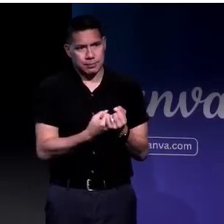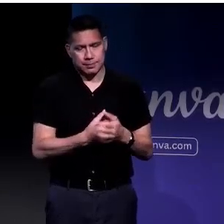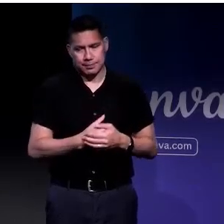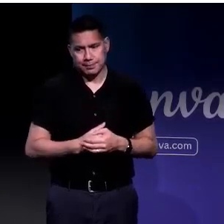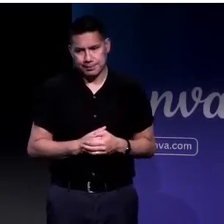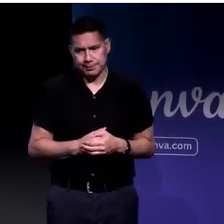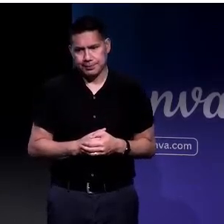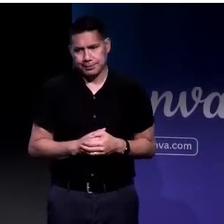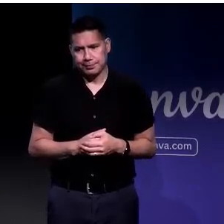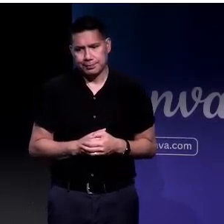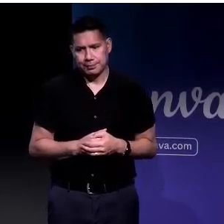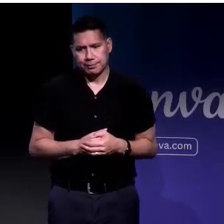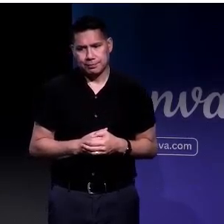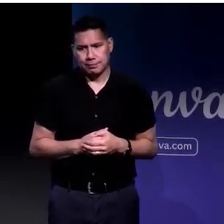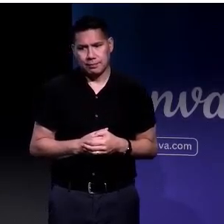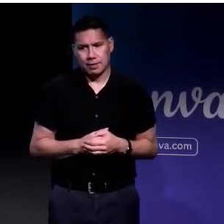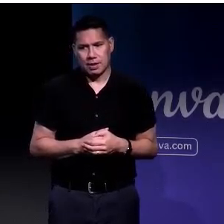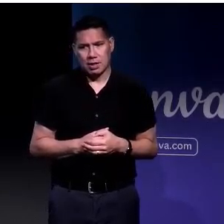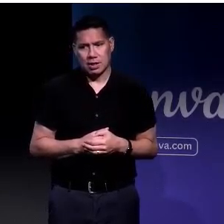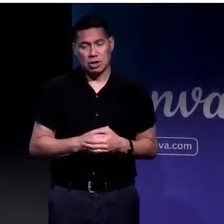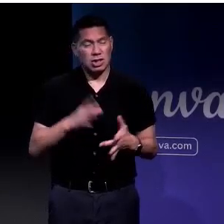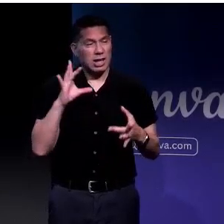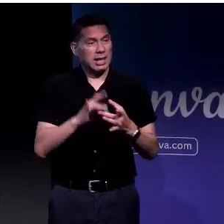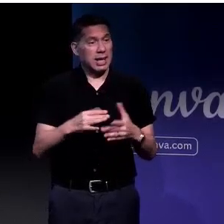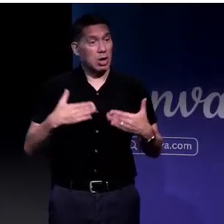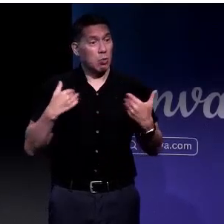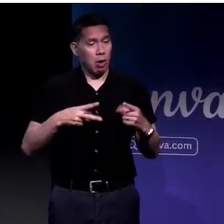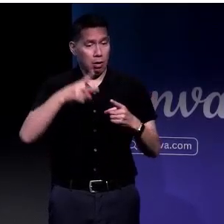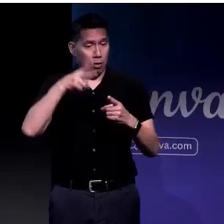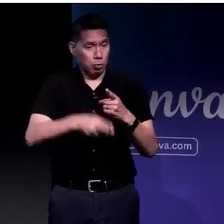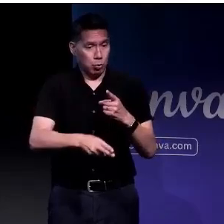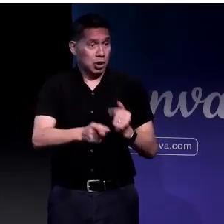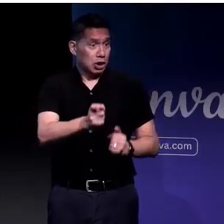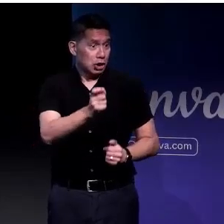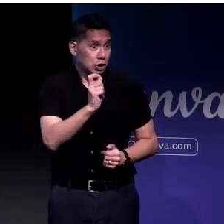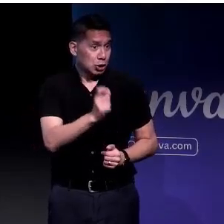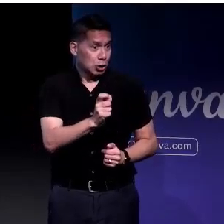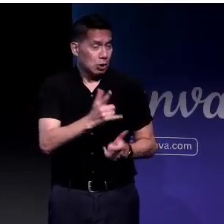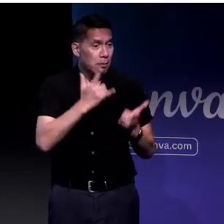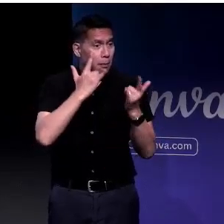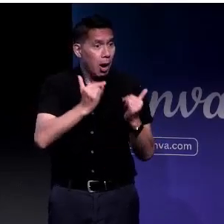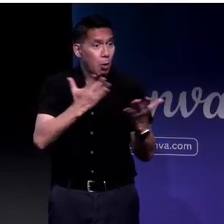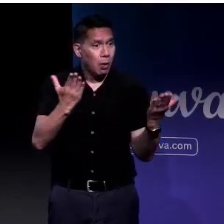So we're launching ConnectWell pretty soon with a pilot group in Brisbane, which is very exciting.